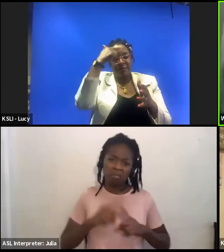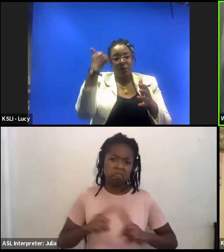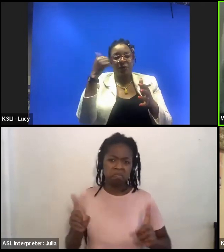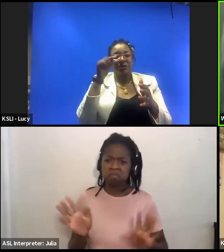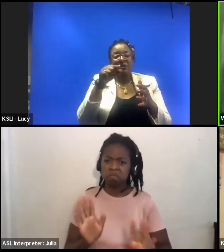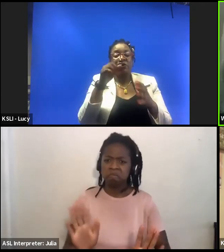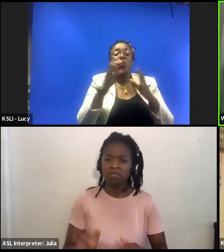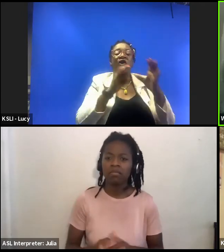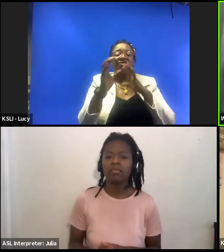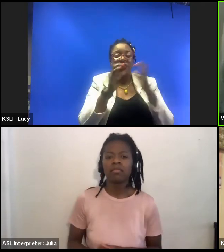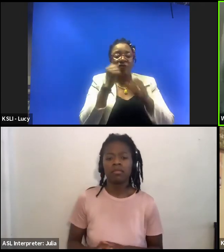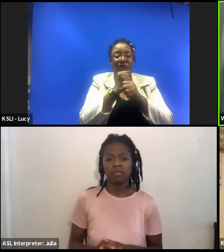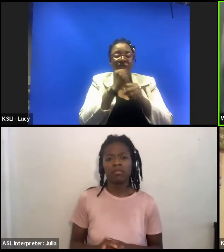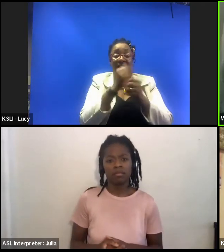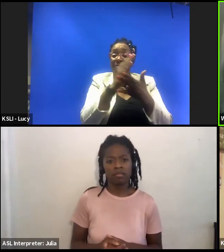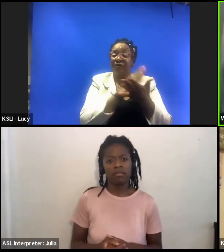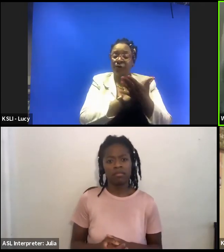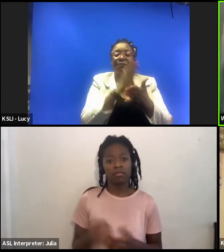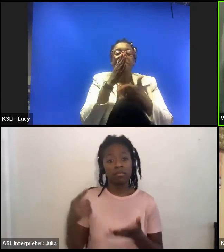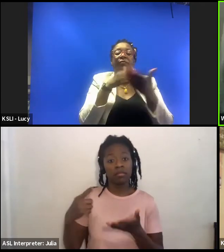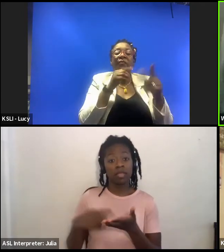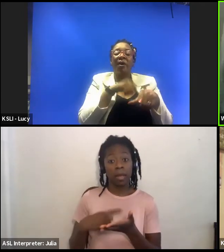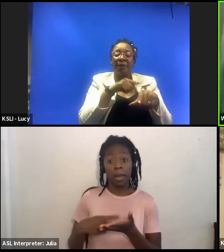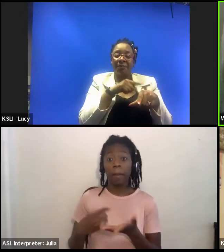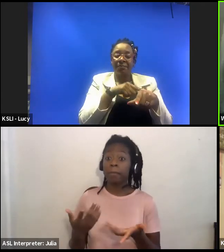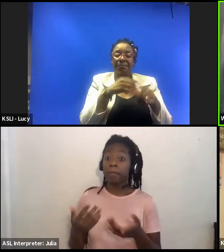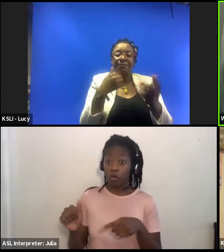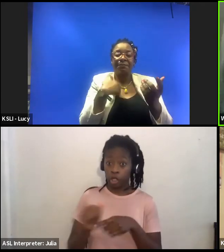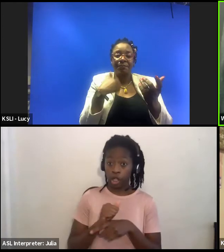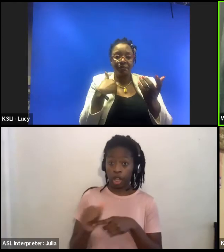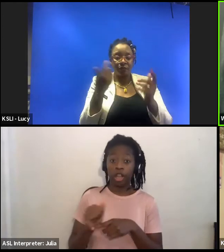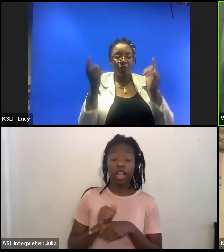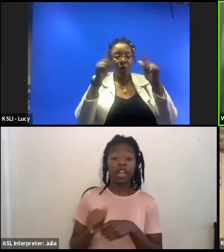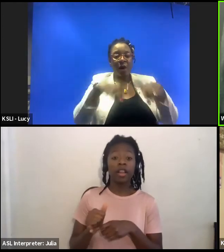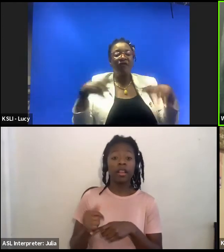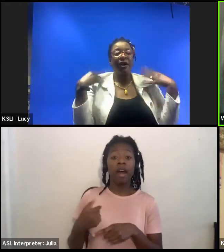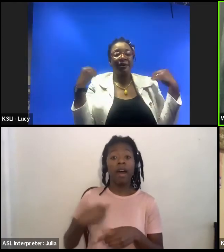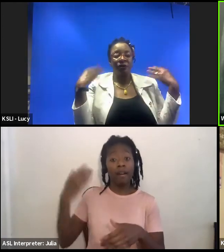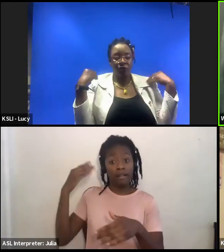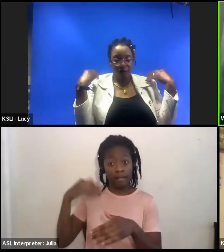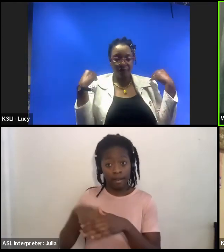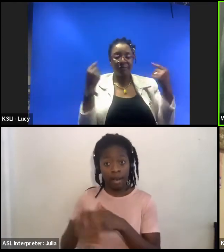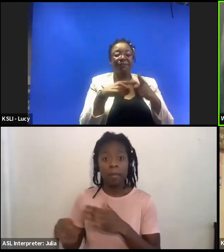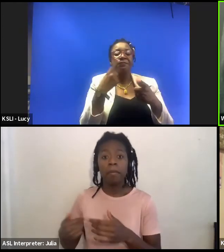sometimes I'll come for rehearsals and I'll be blocked. And then I'll go home, look at my kids